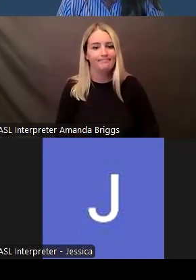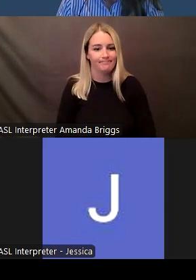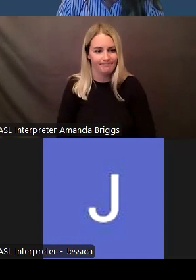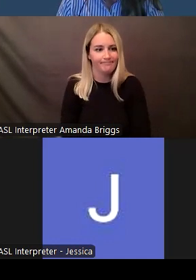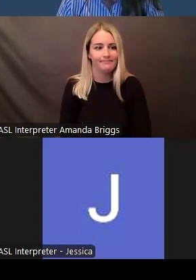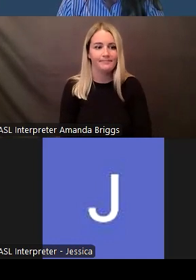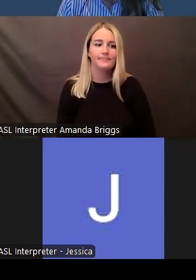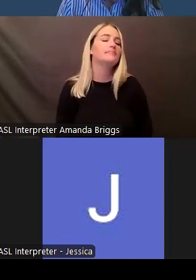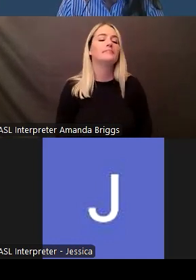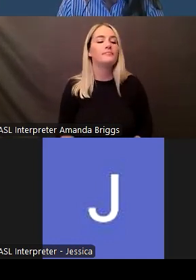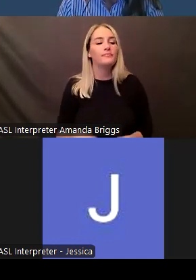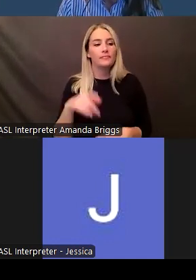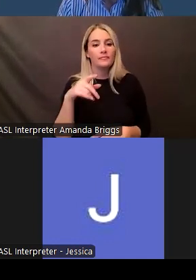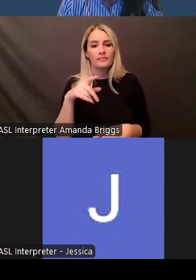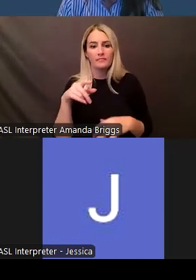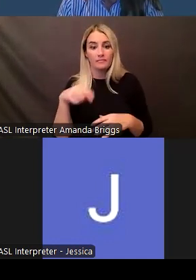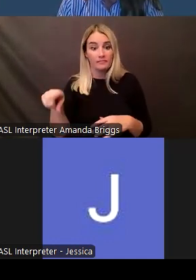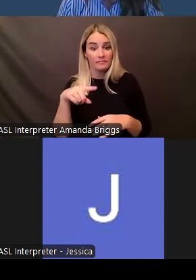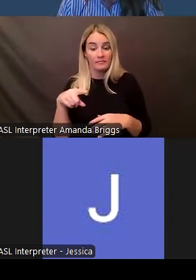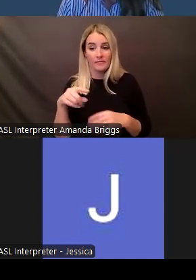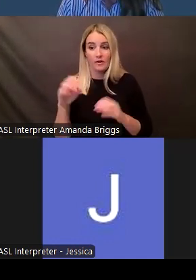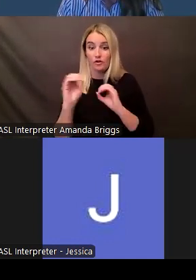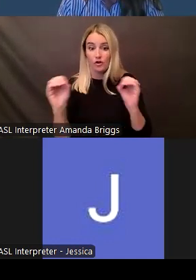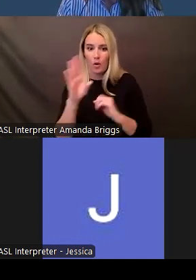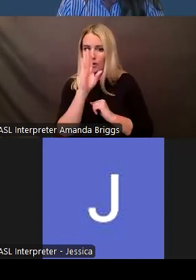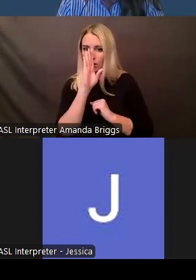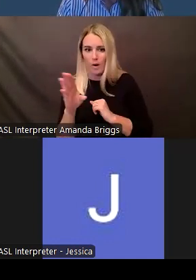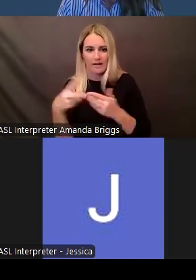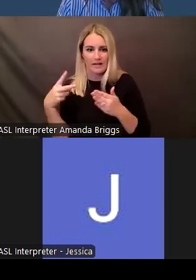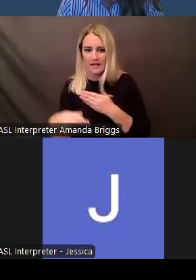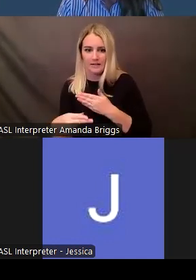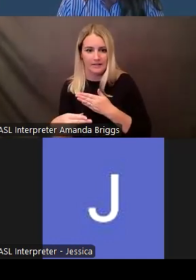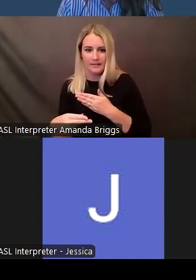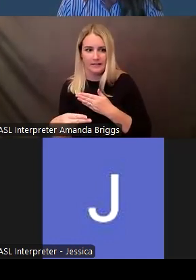So, those things have not had direct cuts. Law around them have has not changed.